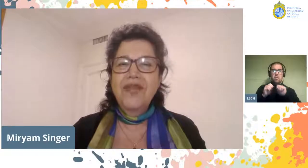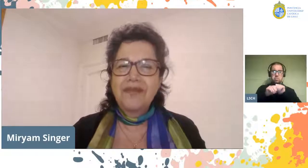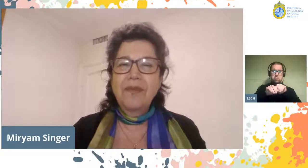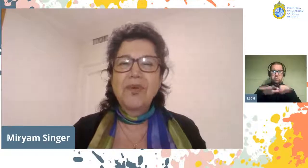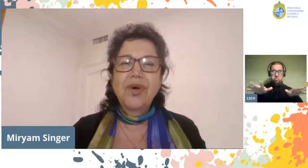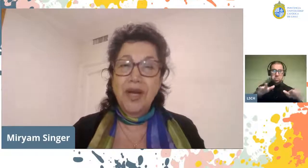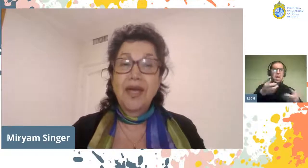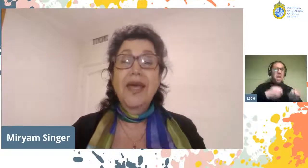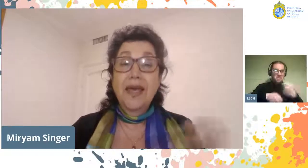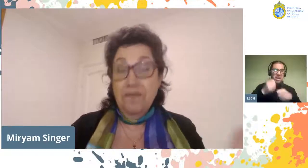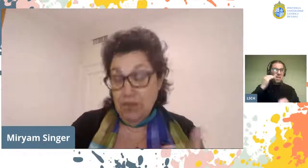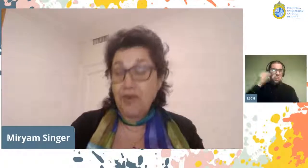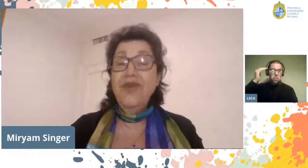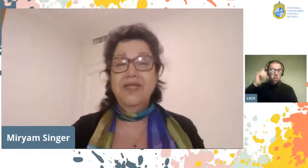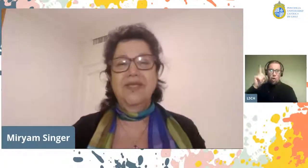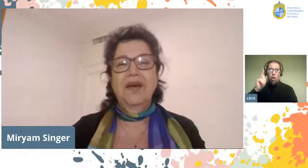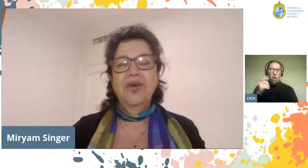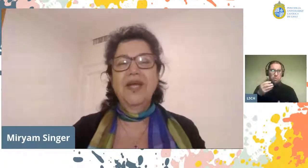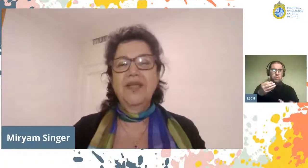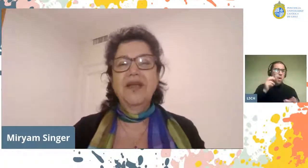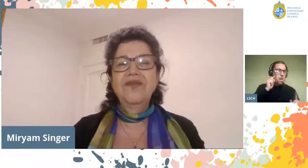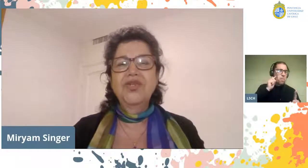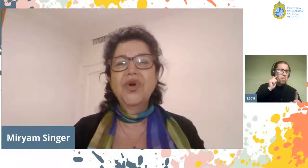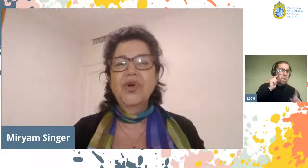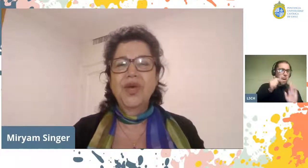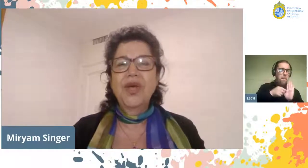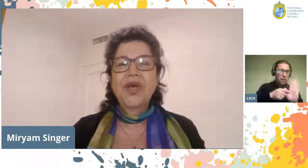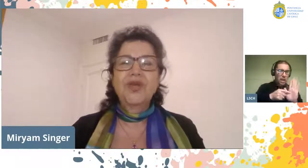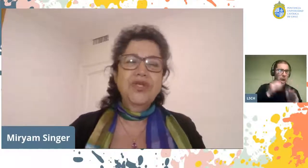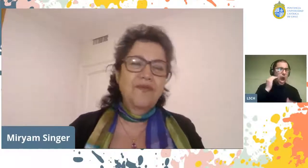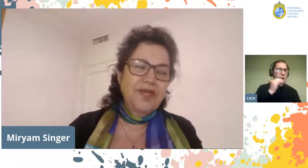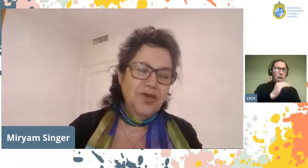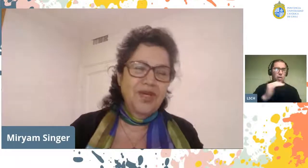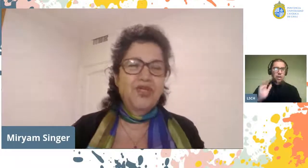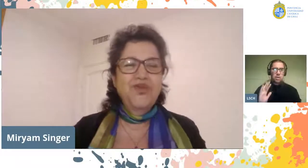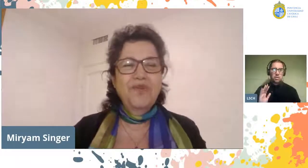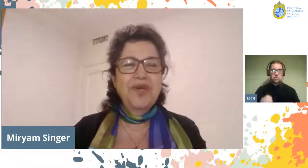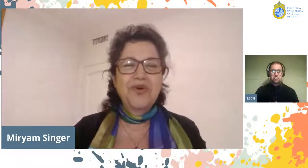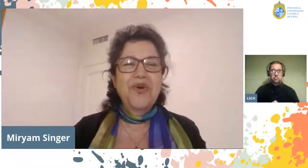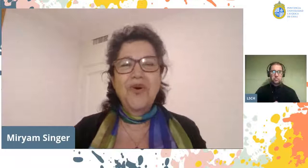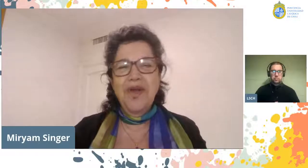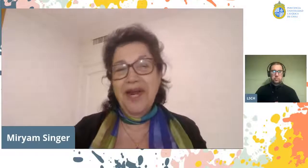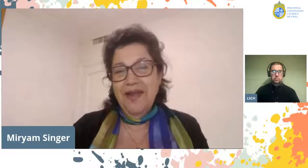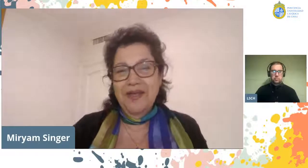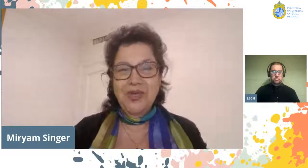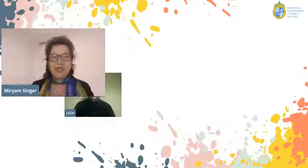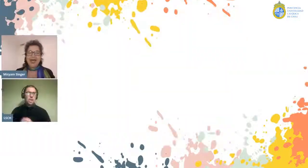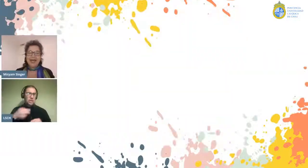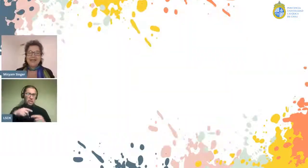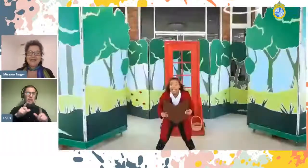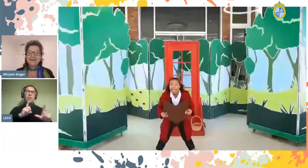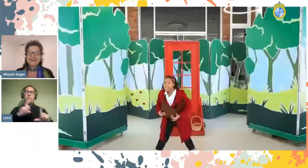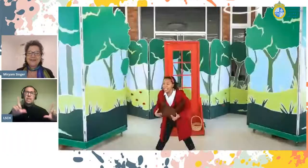provided by television, streaming services, or social networks.